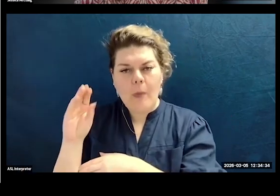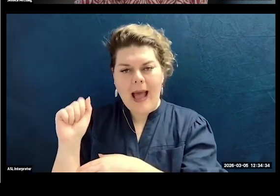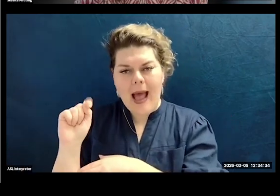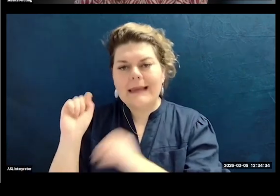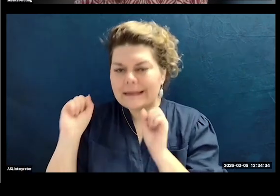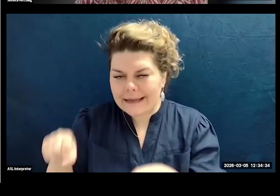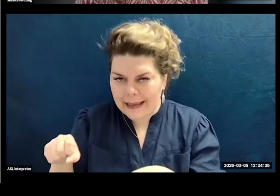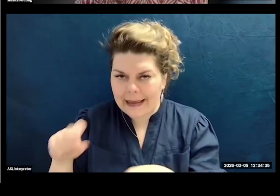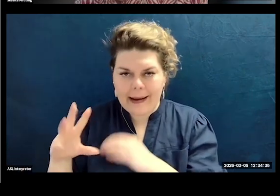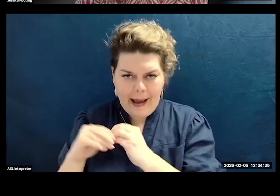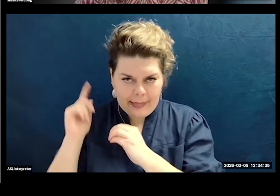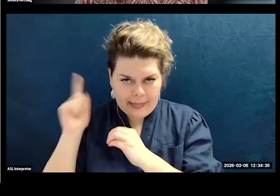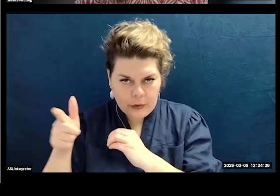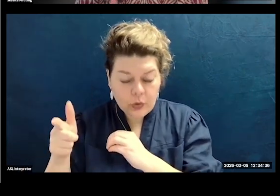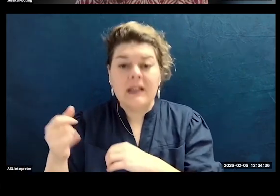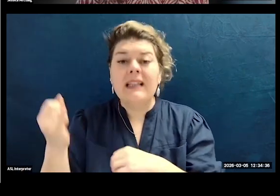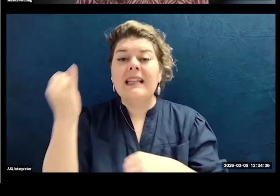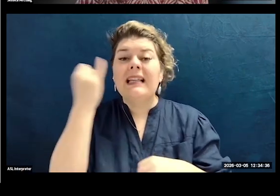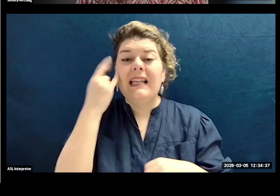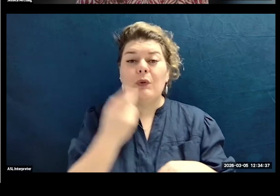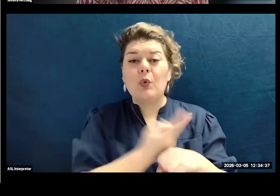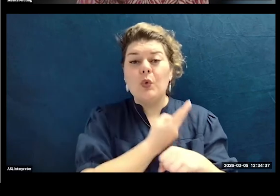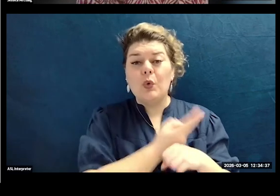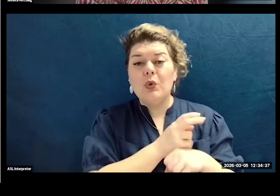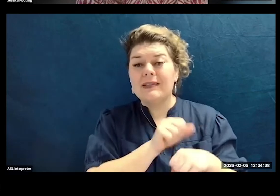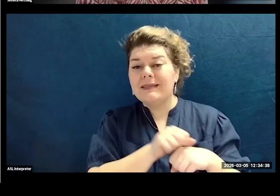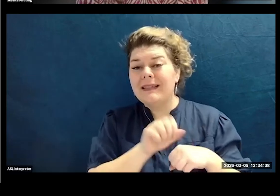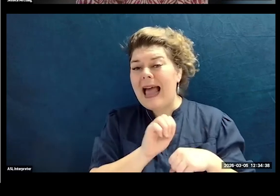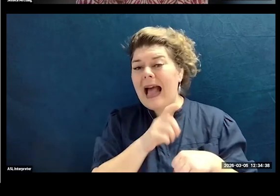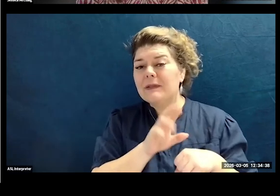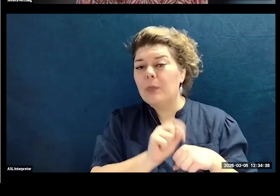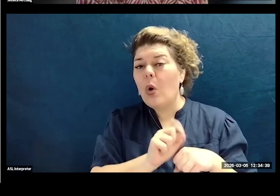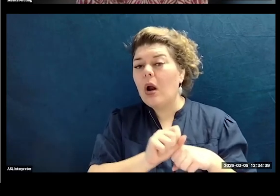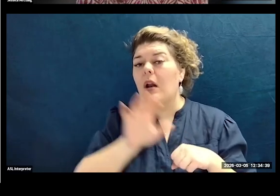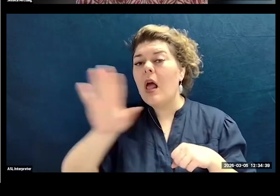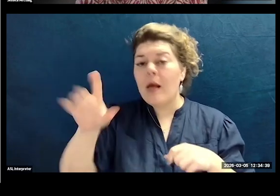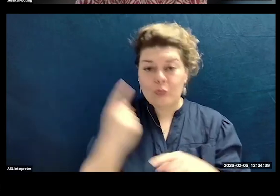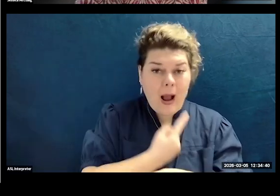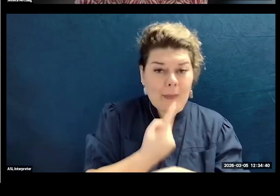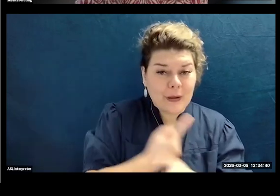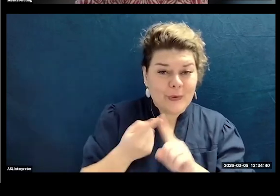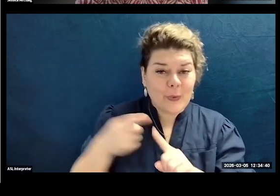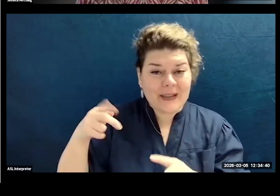And as long as you export from that source file into Acrobat properly, and we'll cover that today,